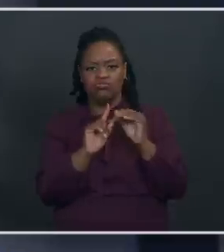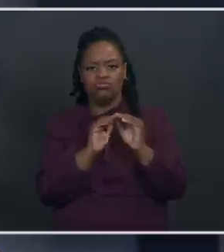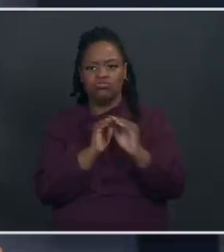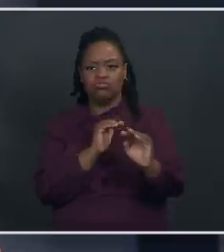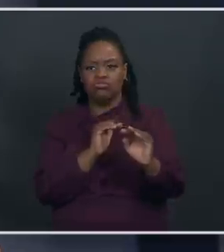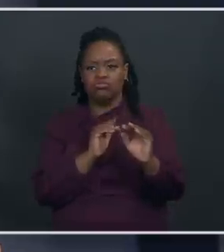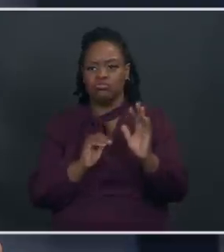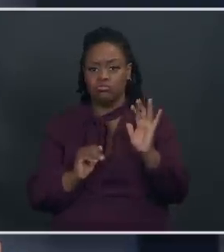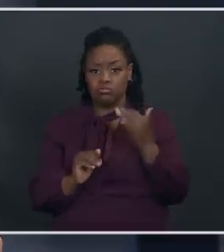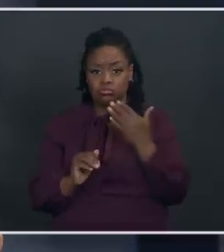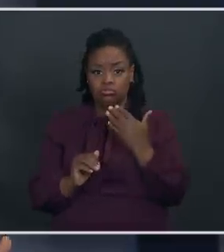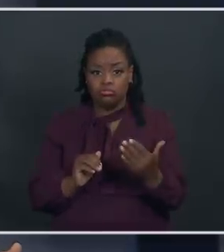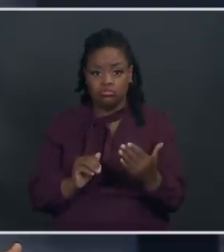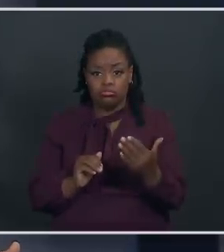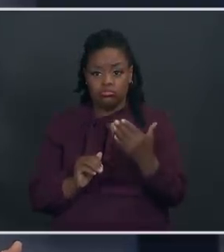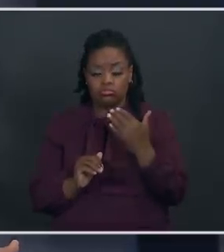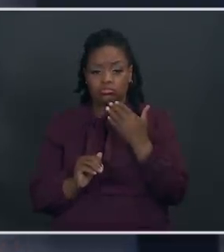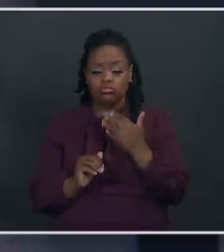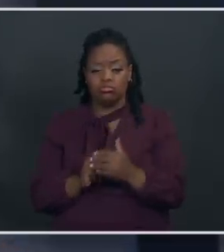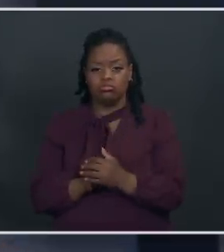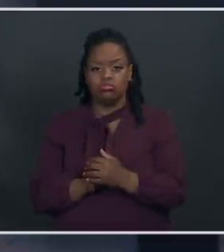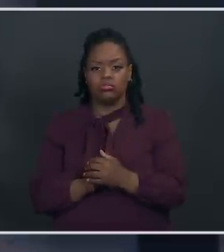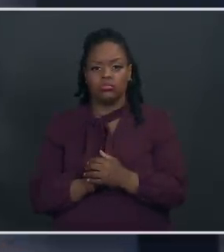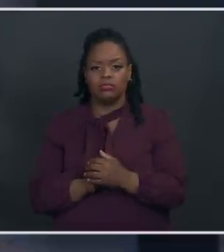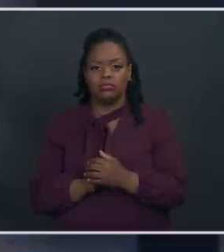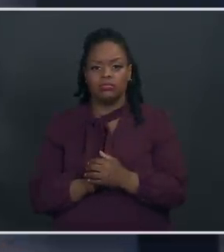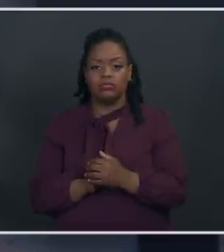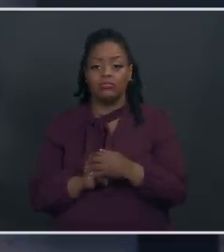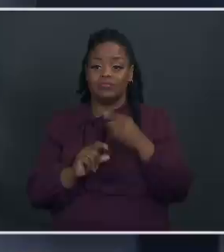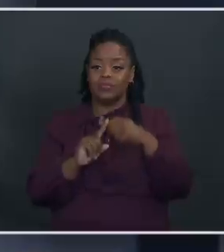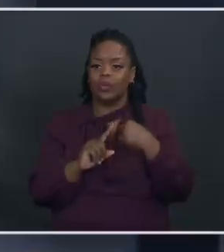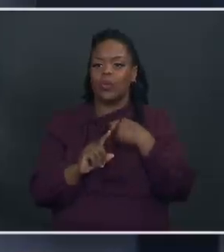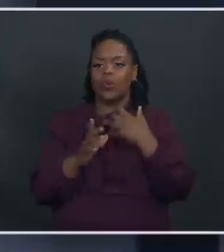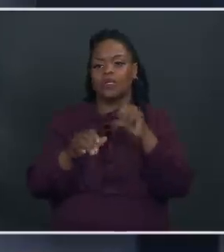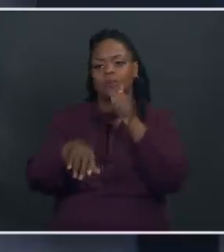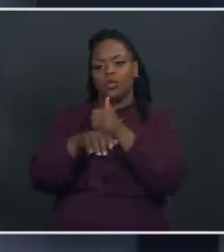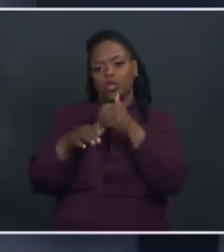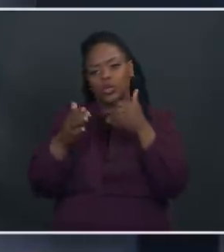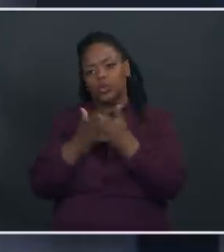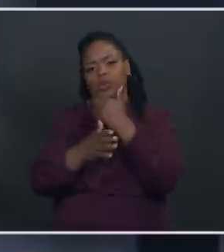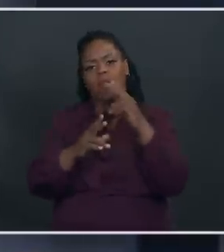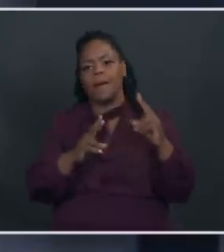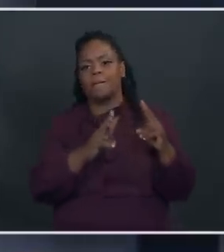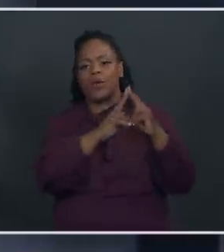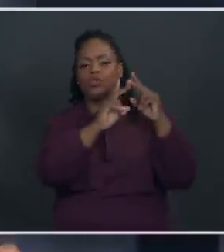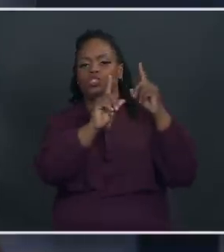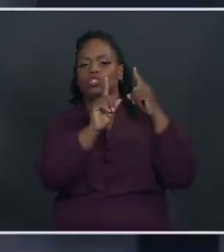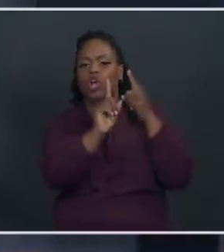to develop an ambitious new Paris target, as well as a U.S. climate finance plan,